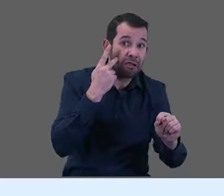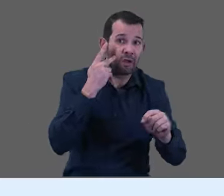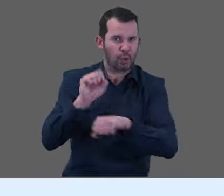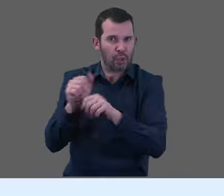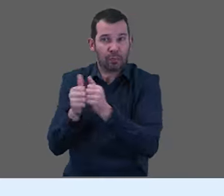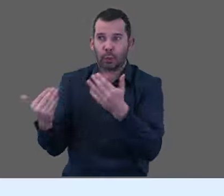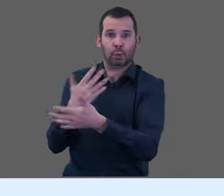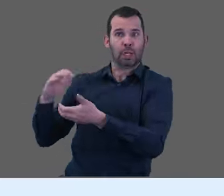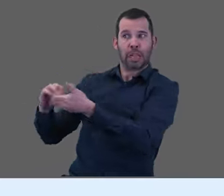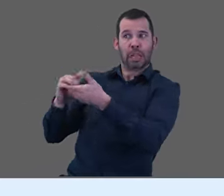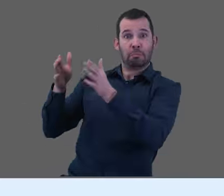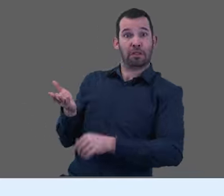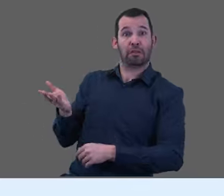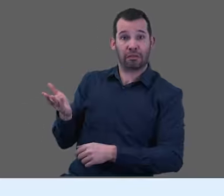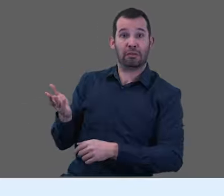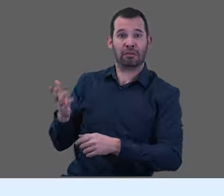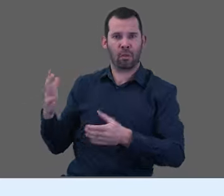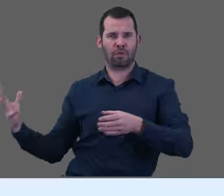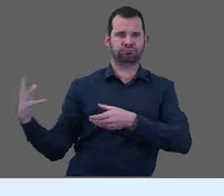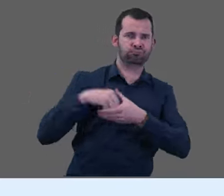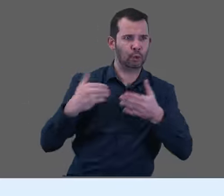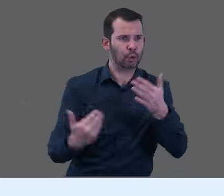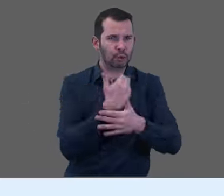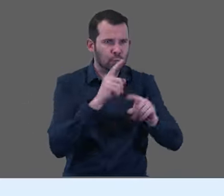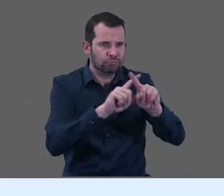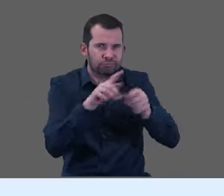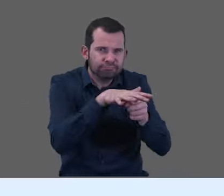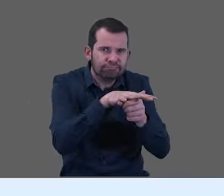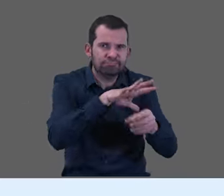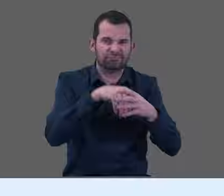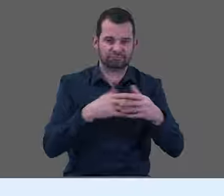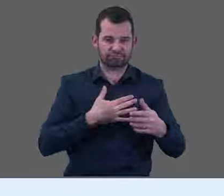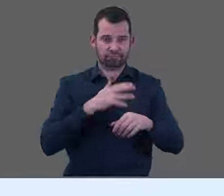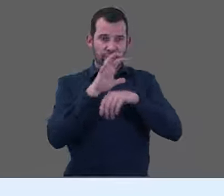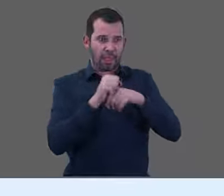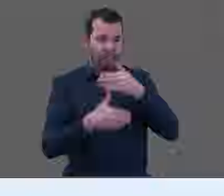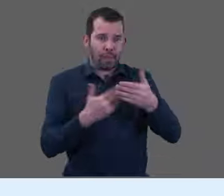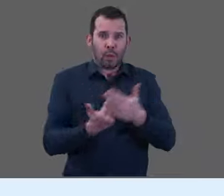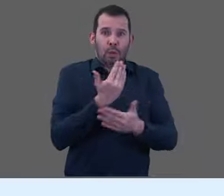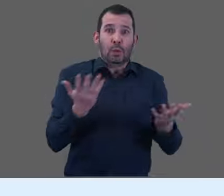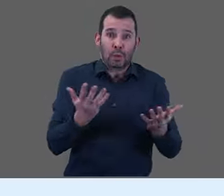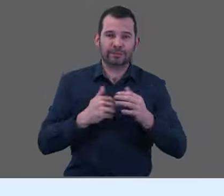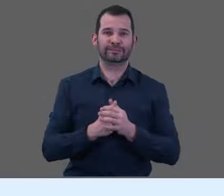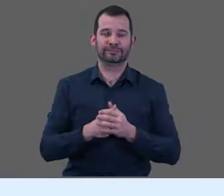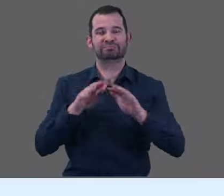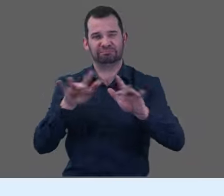working with new collaborators, incorporating new elements into one’s practice, etc.